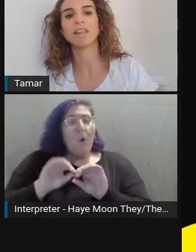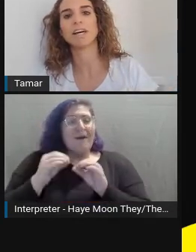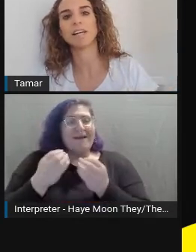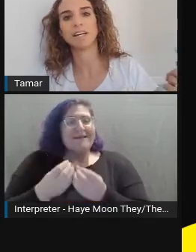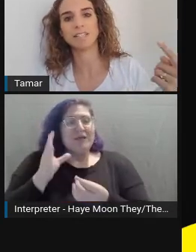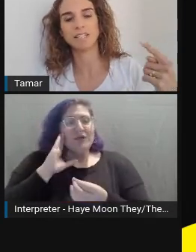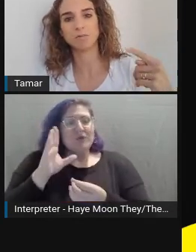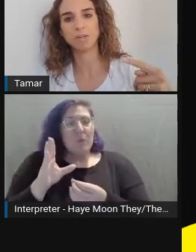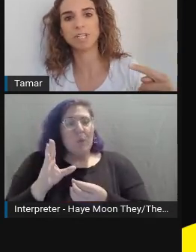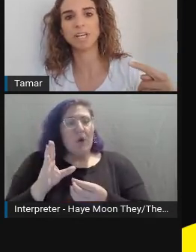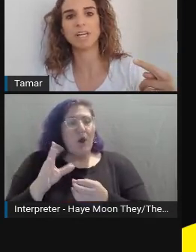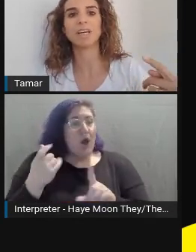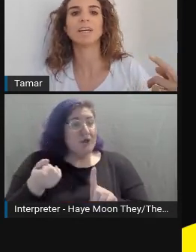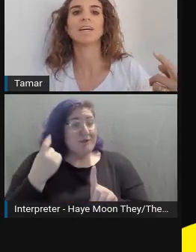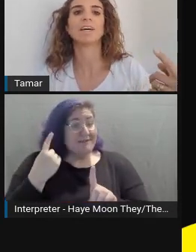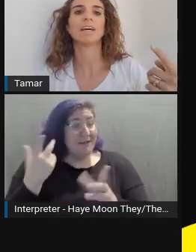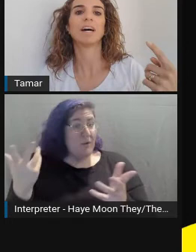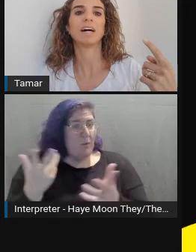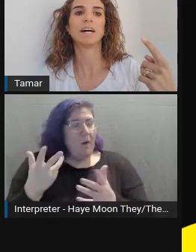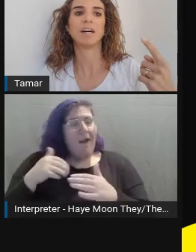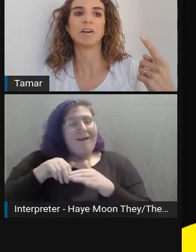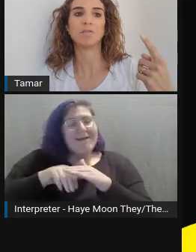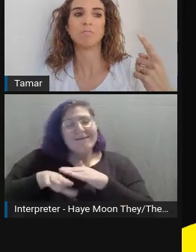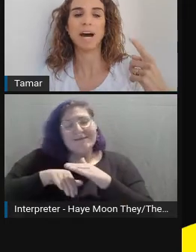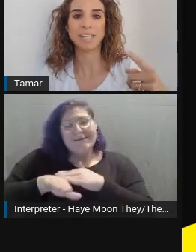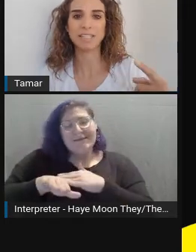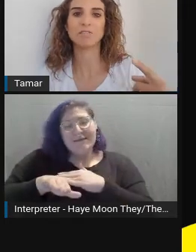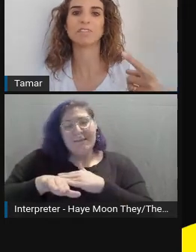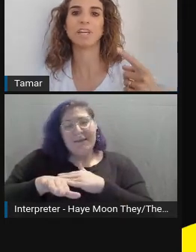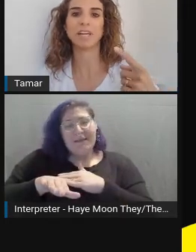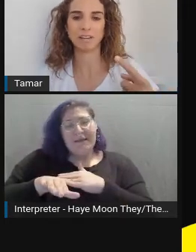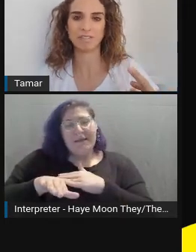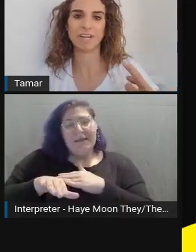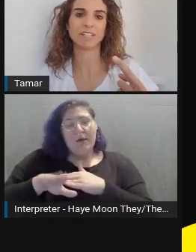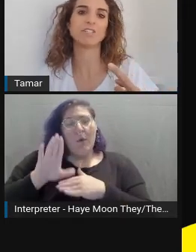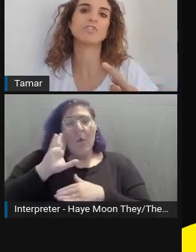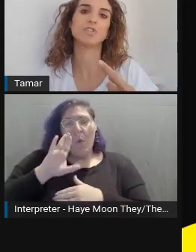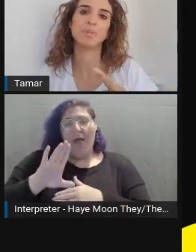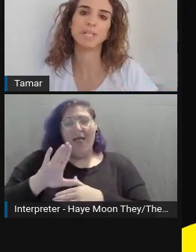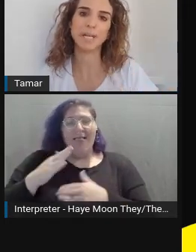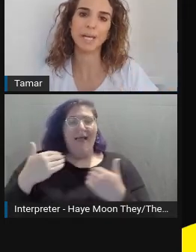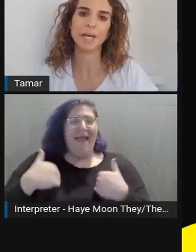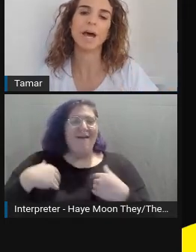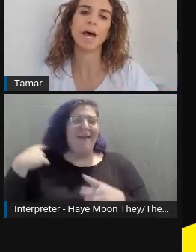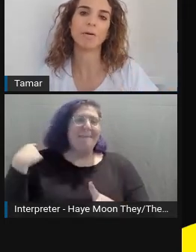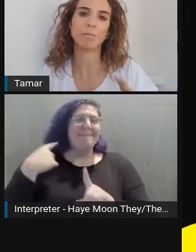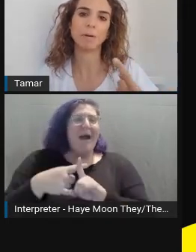that accessibility positively affects usability, and they will be able